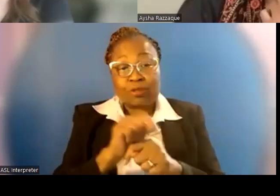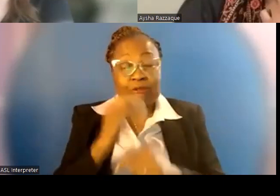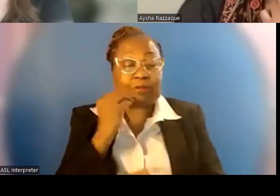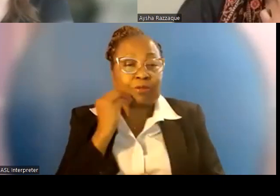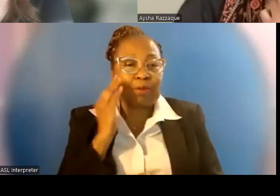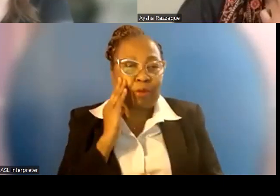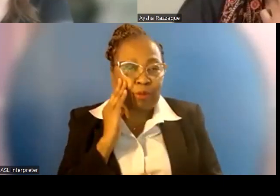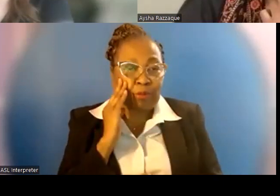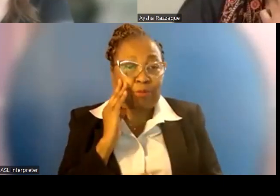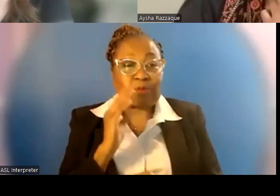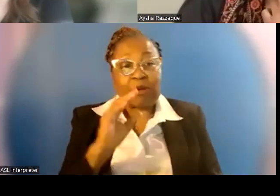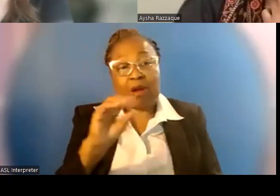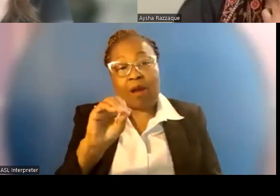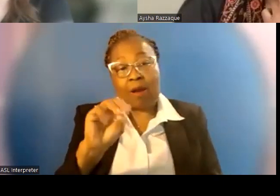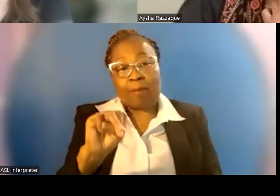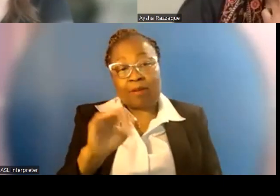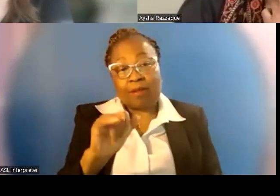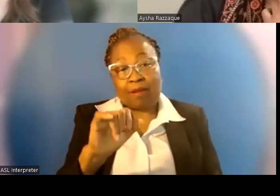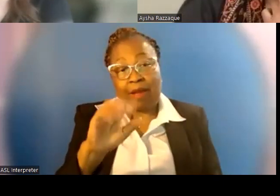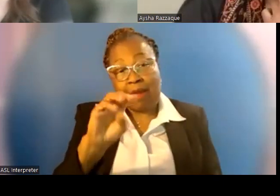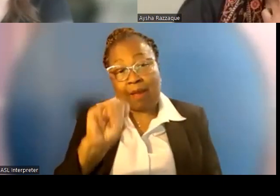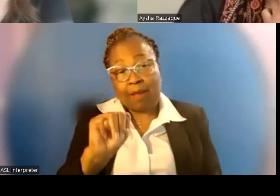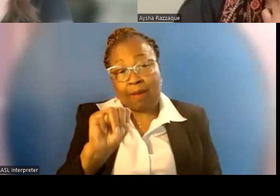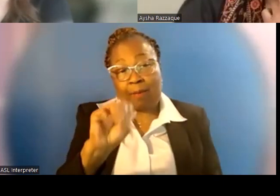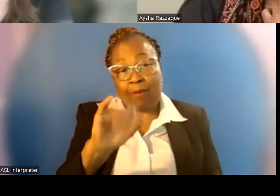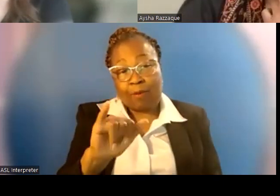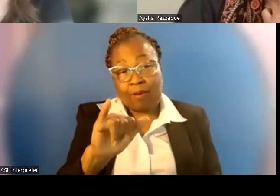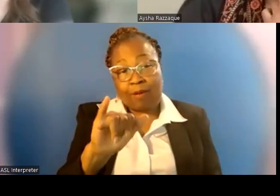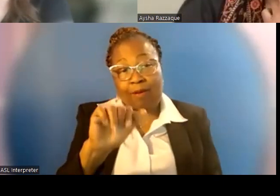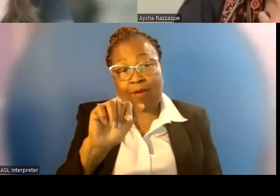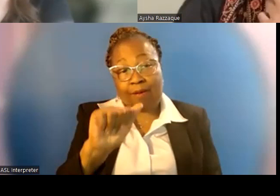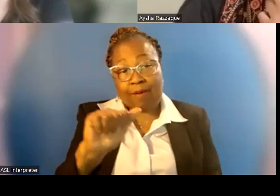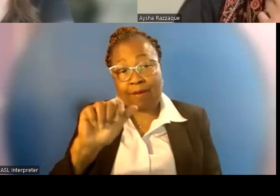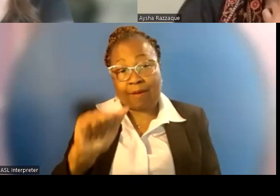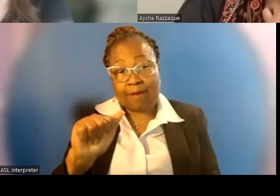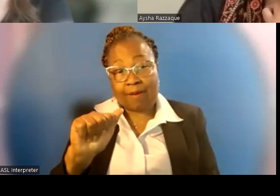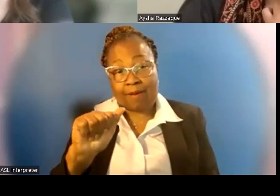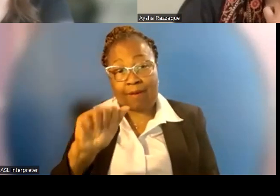of the Myaamia, spelled M, Y, A, A, M, I, A